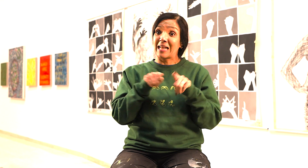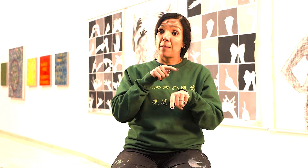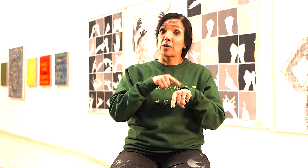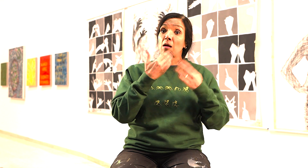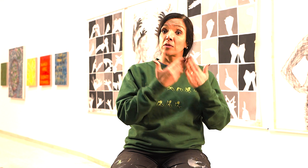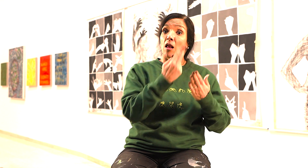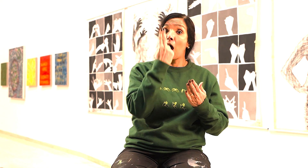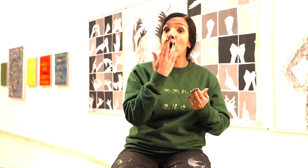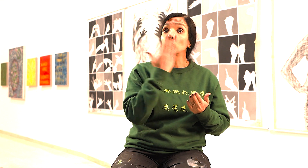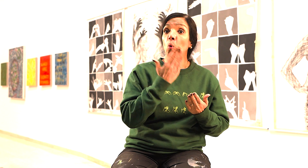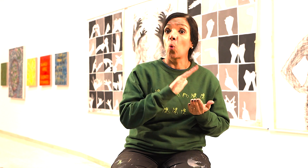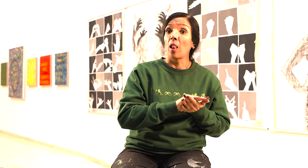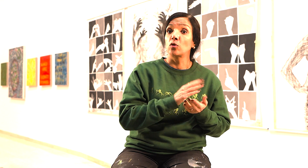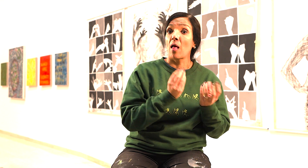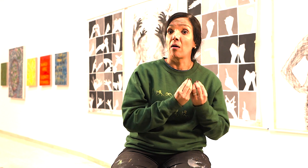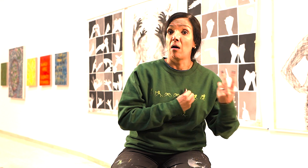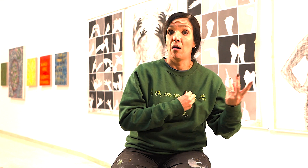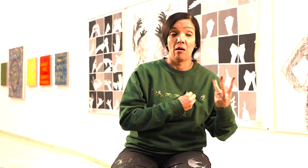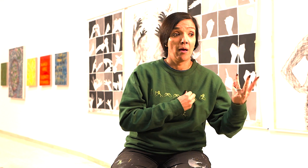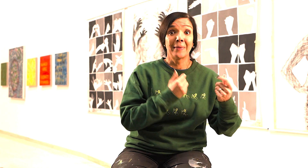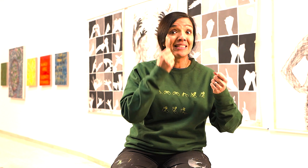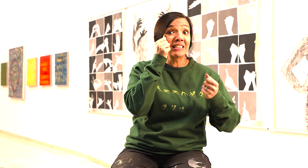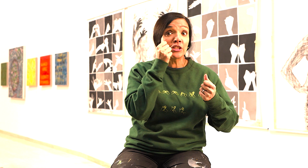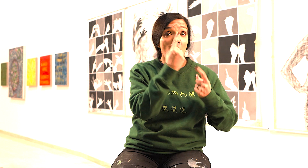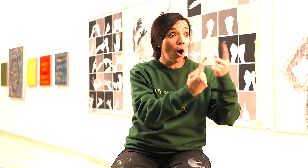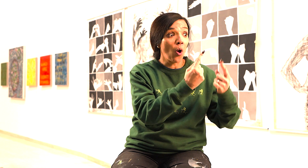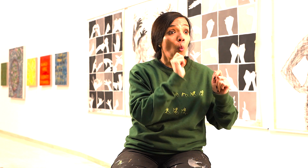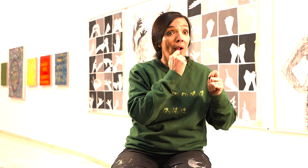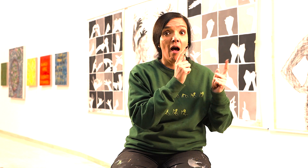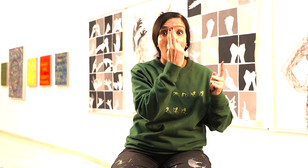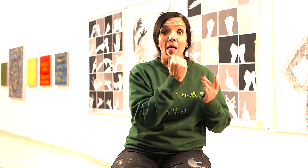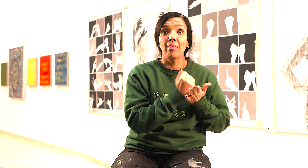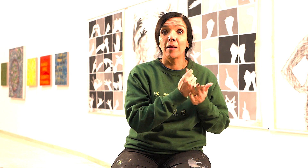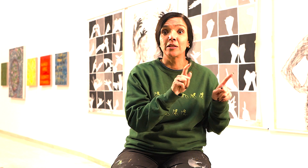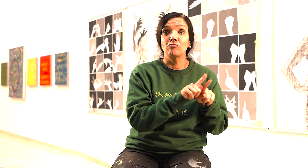3 of us were studying at art school together, but we didn't know each other, and we didn't know that